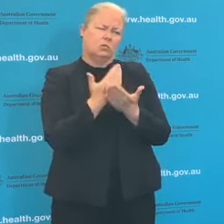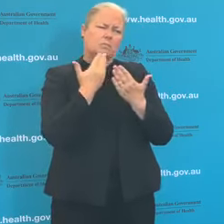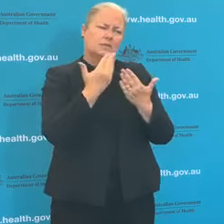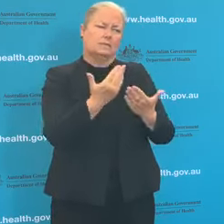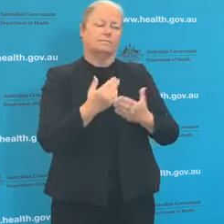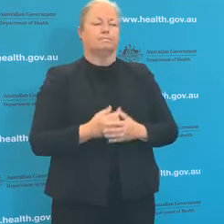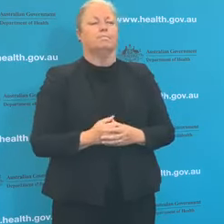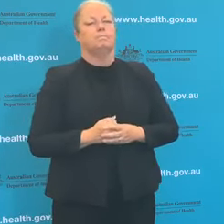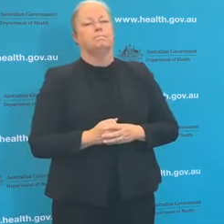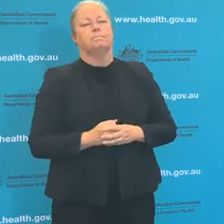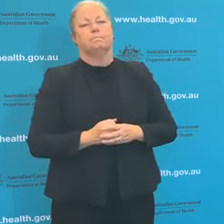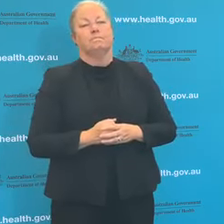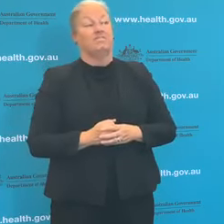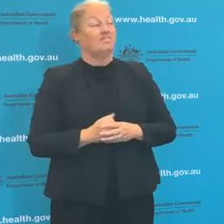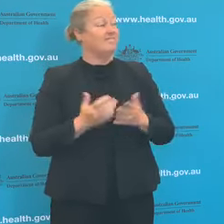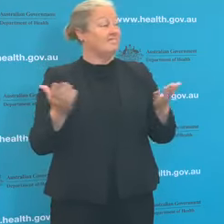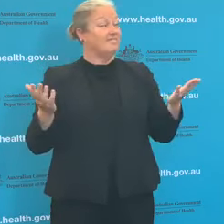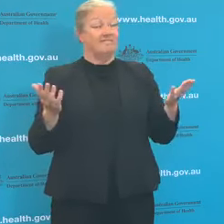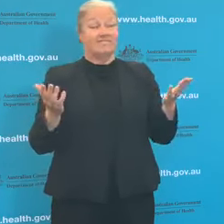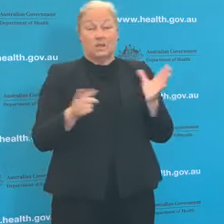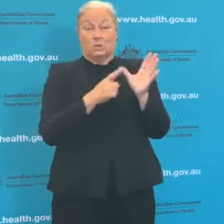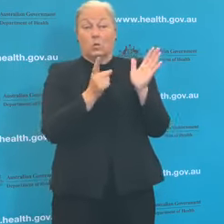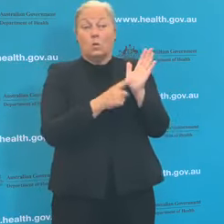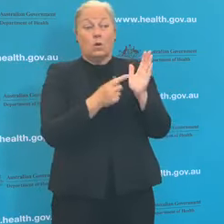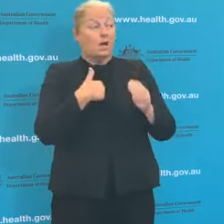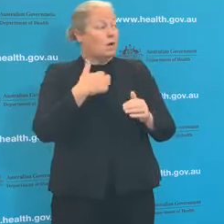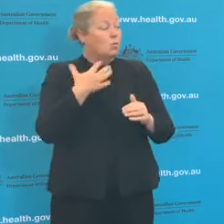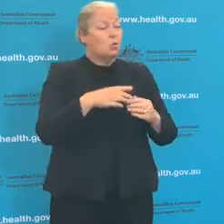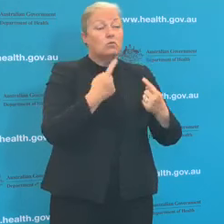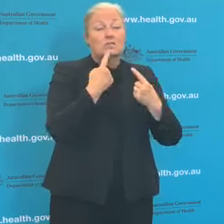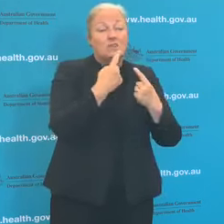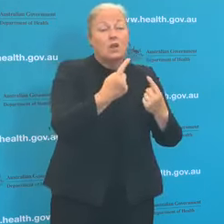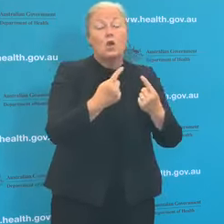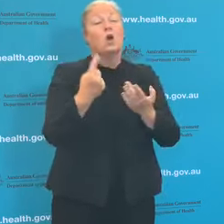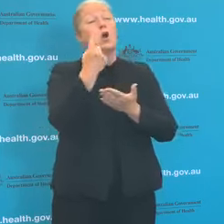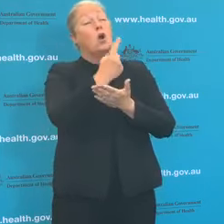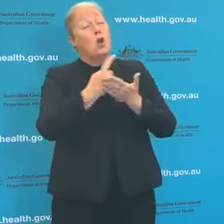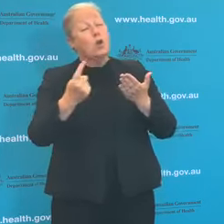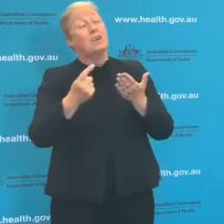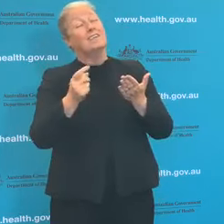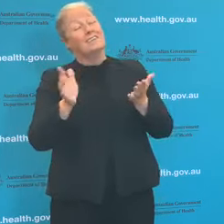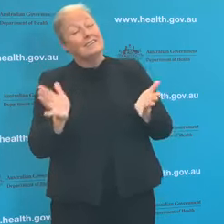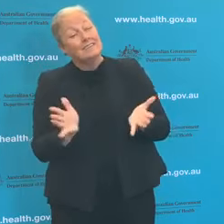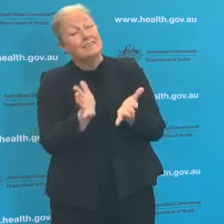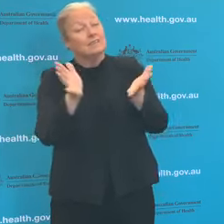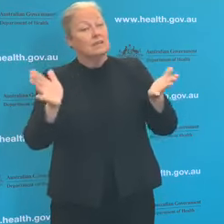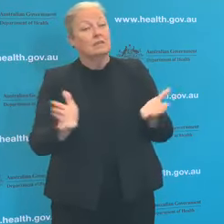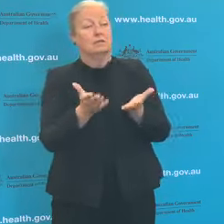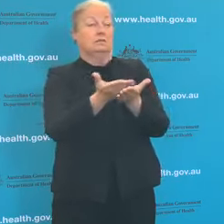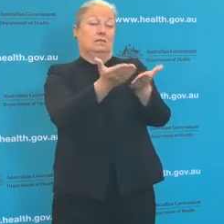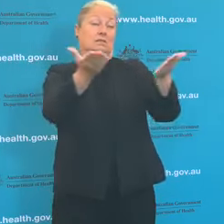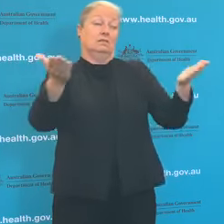pretty much all I wanted to say other than to continue to encourage people to